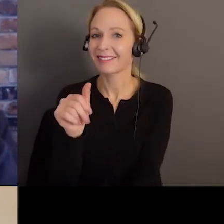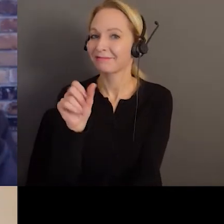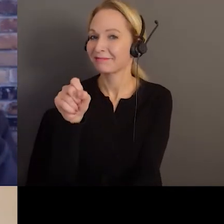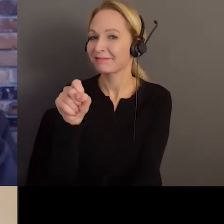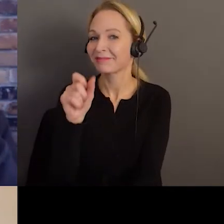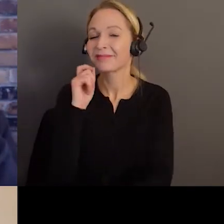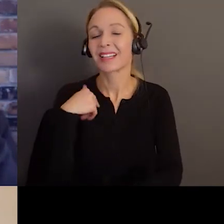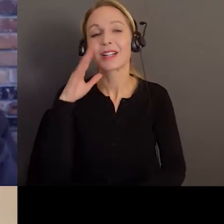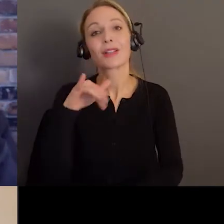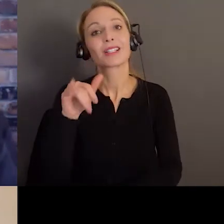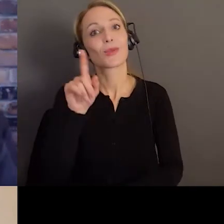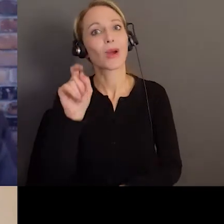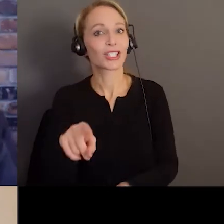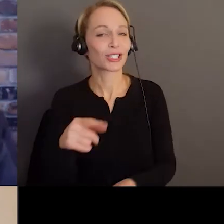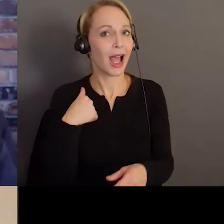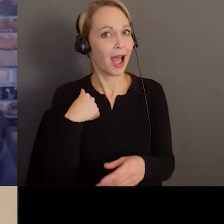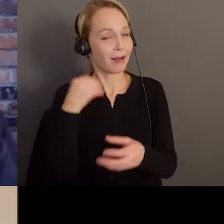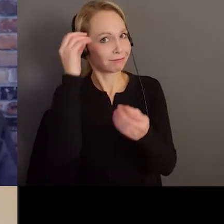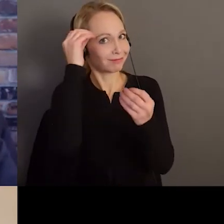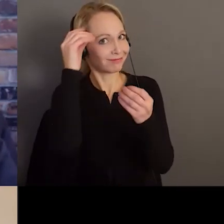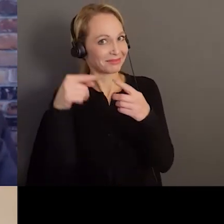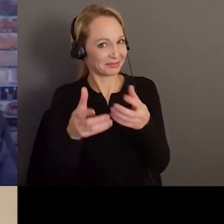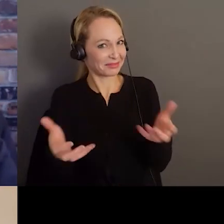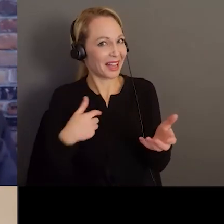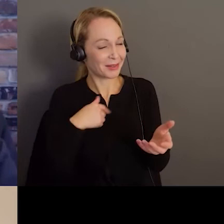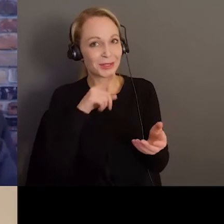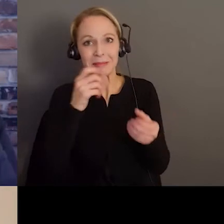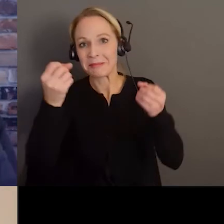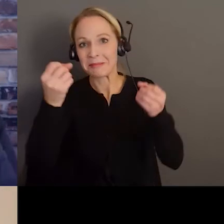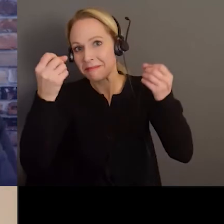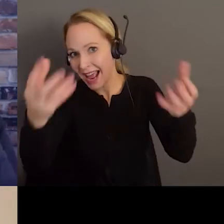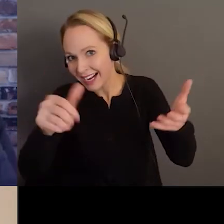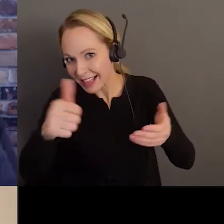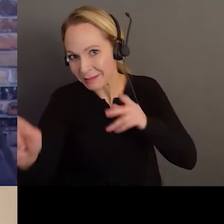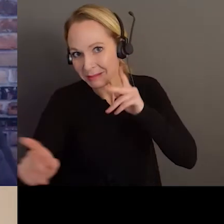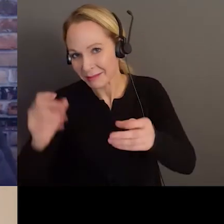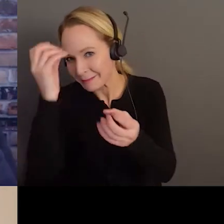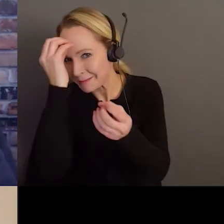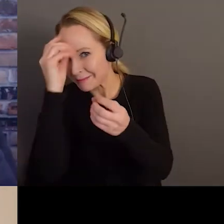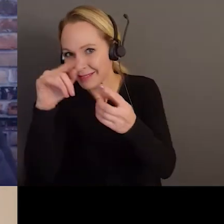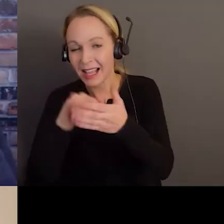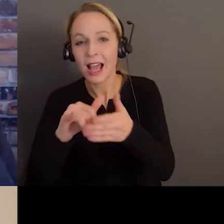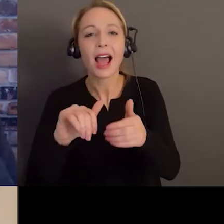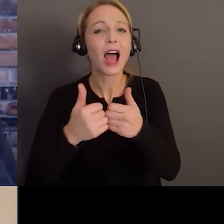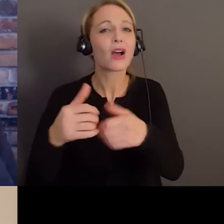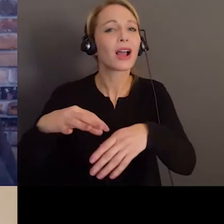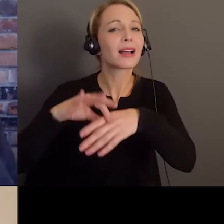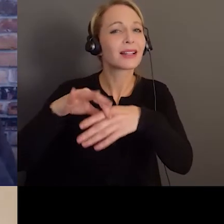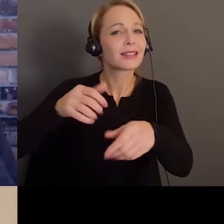AND I'M SURE AT THE TOP OF MANY OTHERS. HOW WILL CONTENT ITSELF TEXT IMAGES AND ETC. BE MANAGED